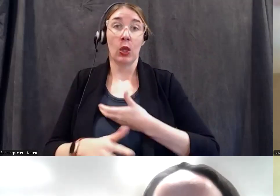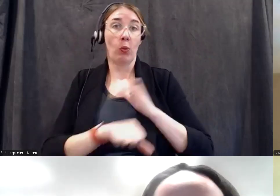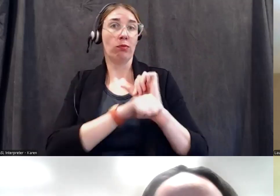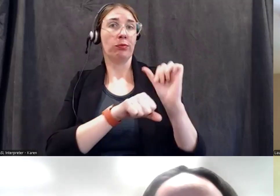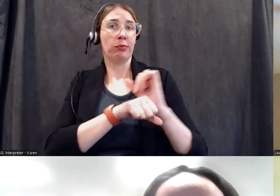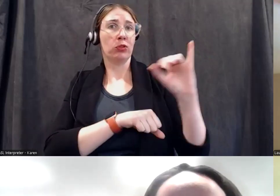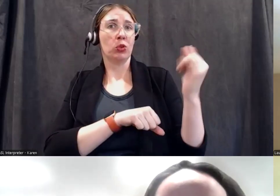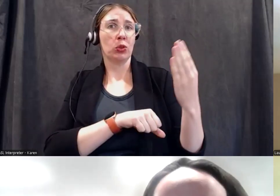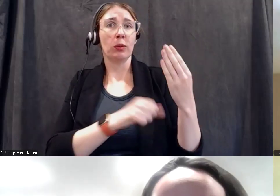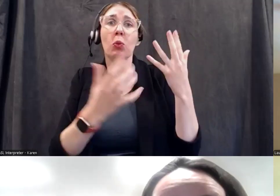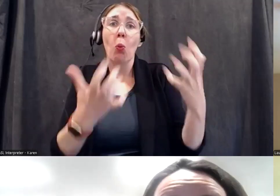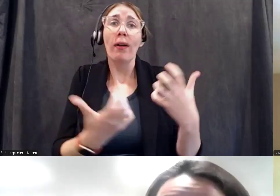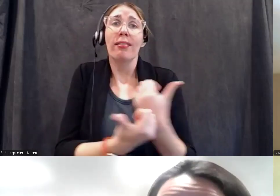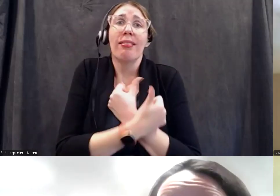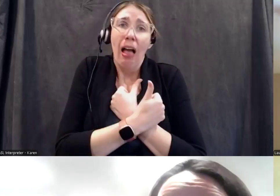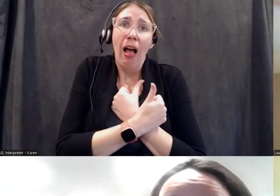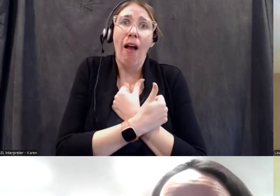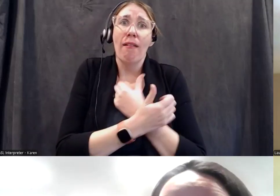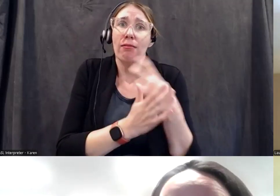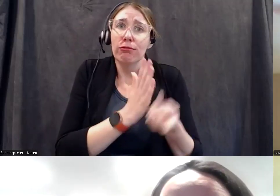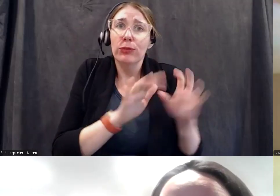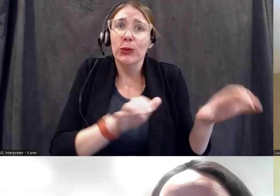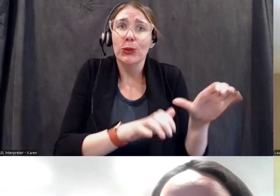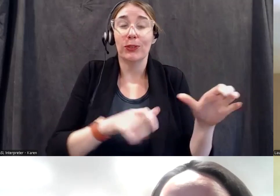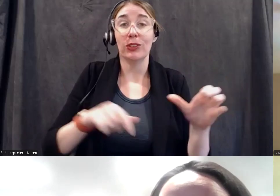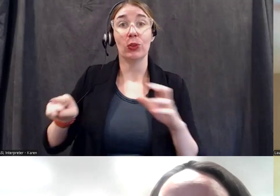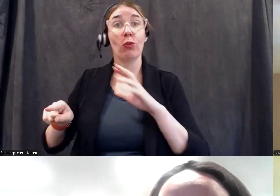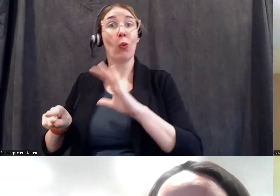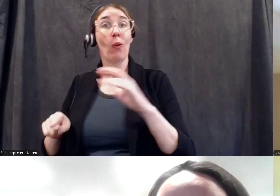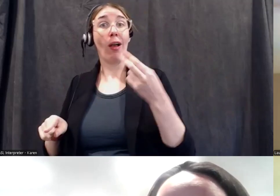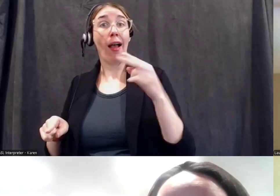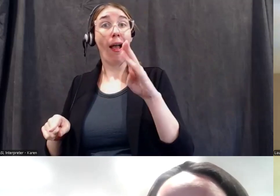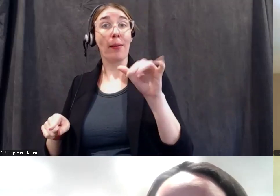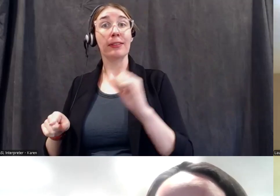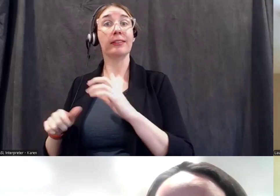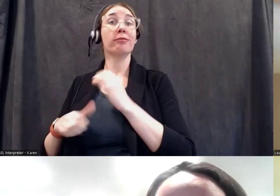can tie it with what you love to do outside of the job, I think that that's a really -- that's a cool